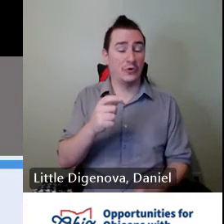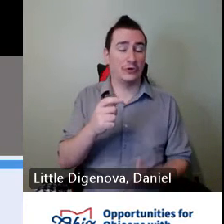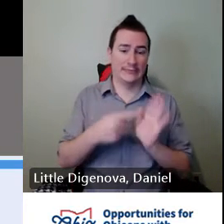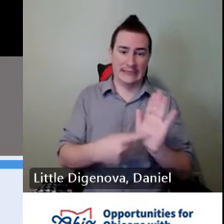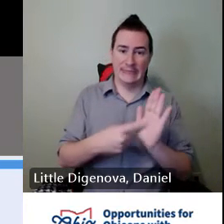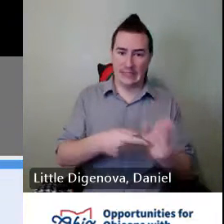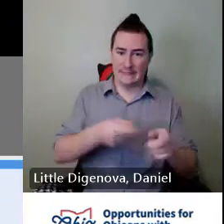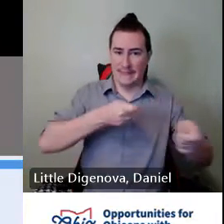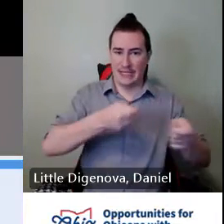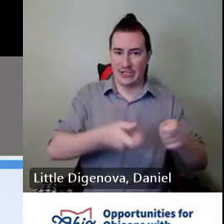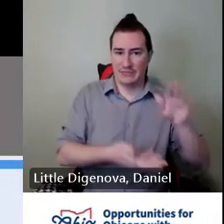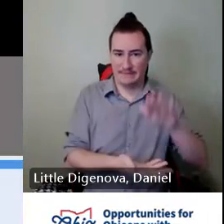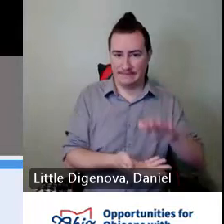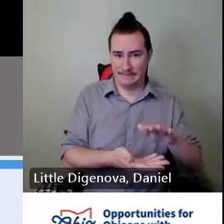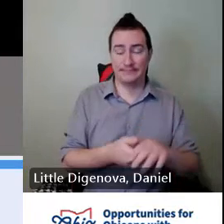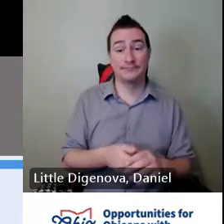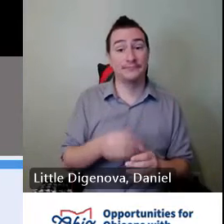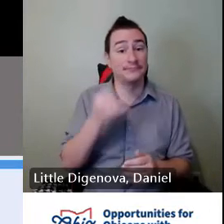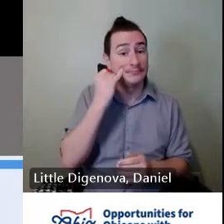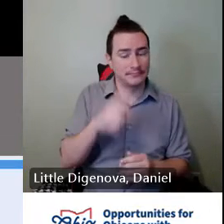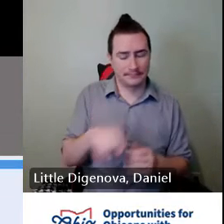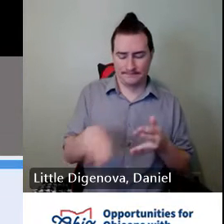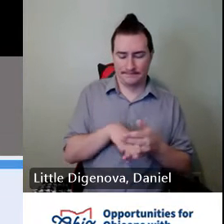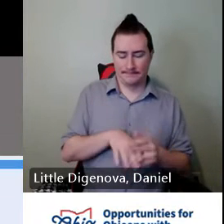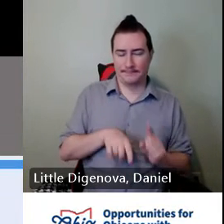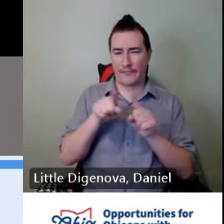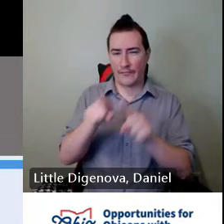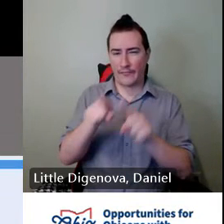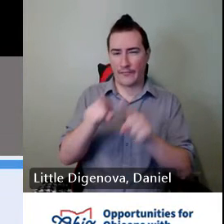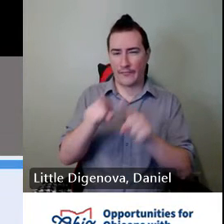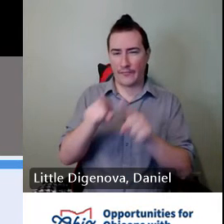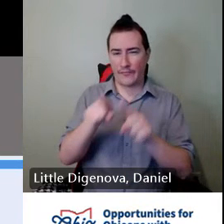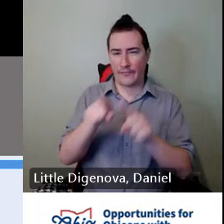go to a private space to perform breathing exercises to decrease anxiety.